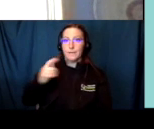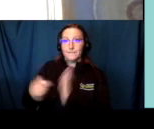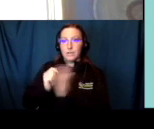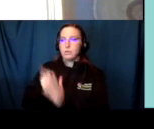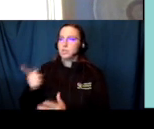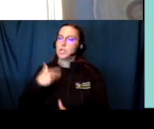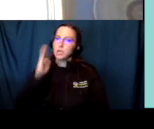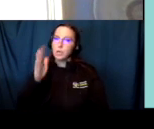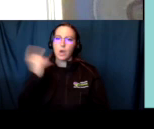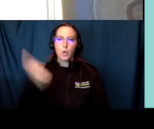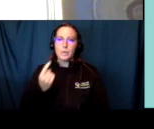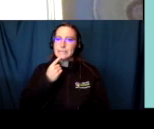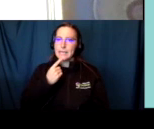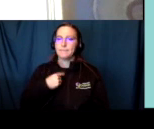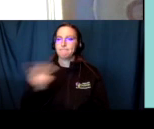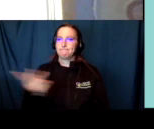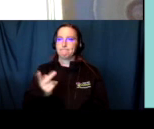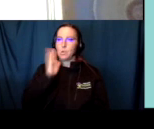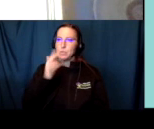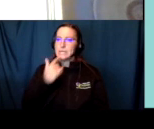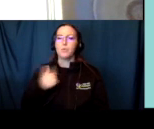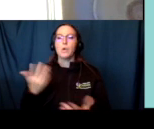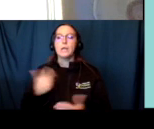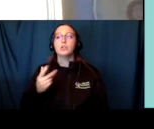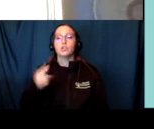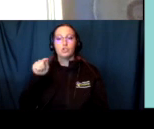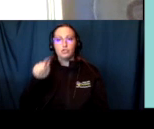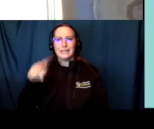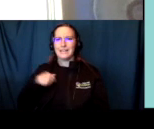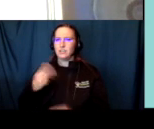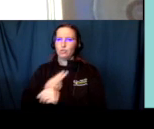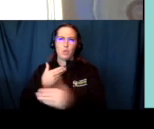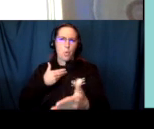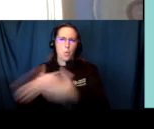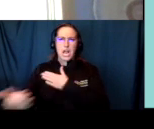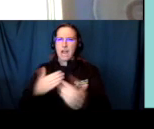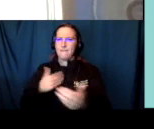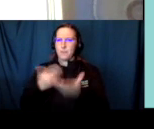they would always say, the two of them would say, you should be able to use whatever materials you have on hand in your house,